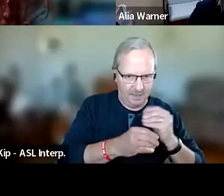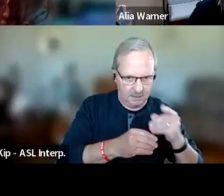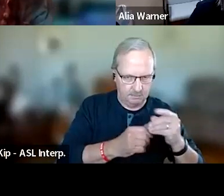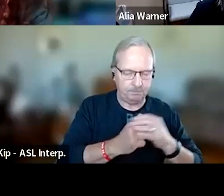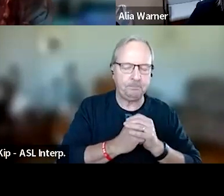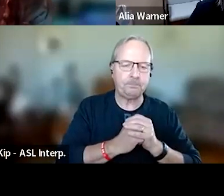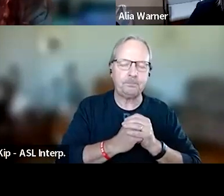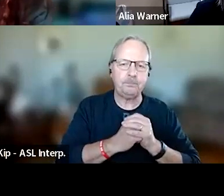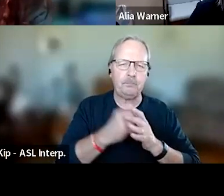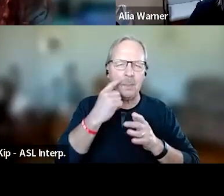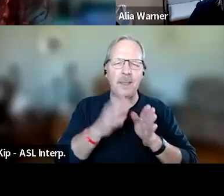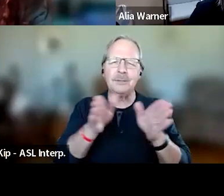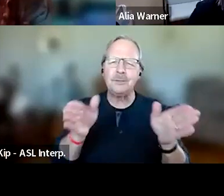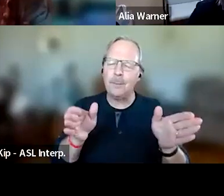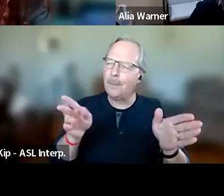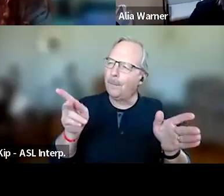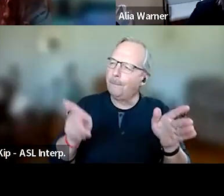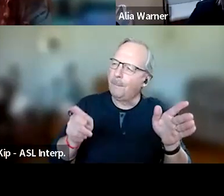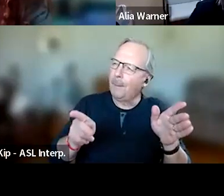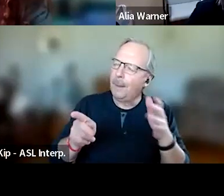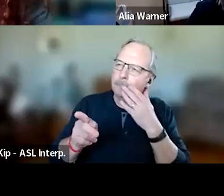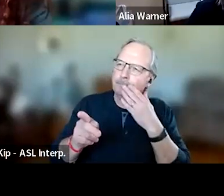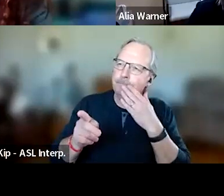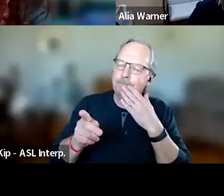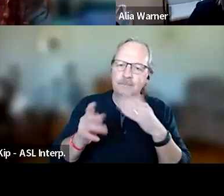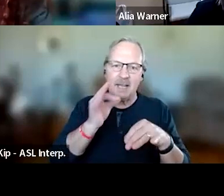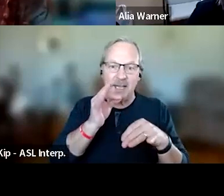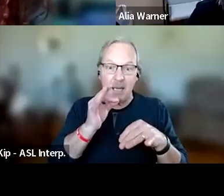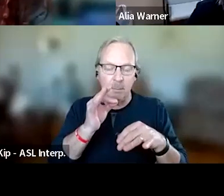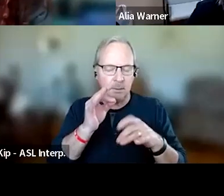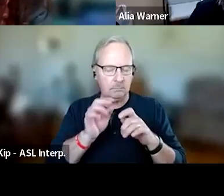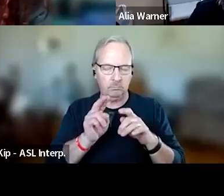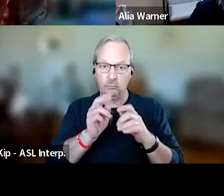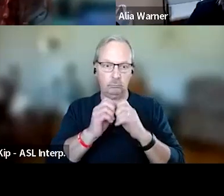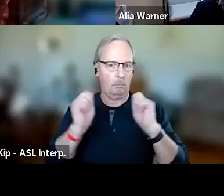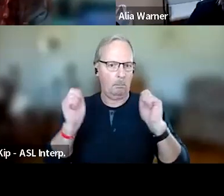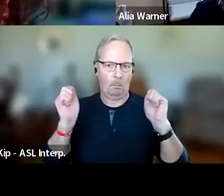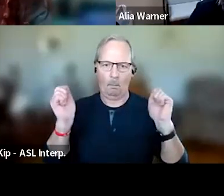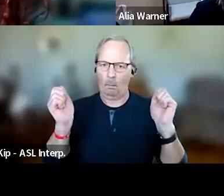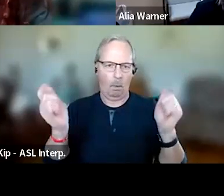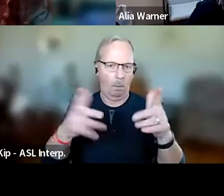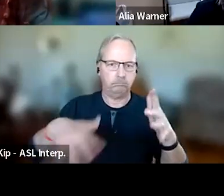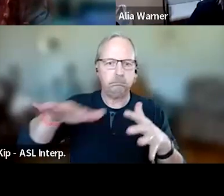I think in general people, cannabis is so widely used that people have a conceptualization that it cannot cause psychosis